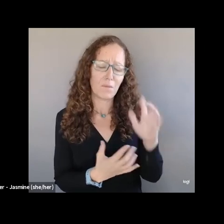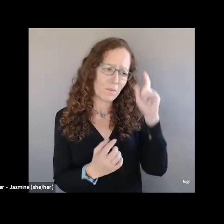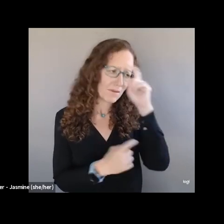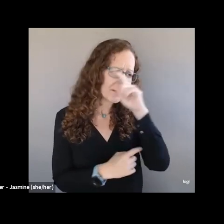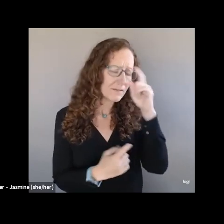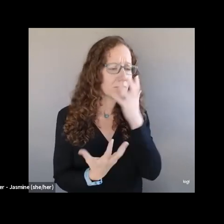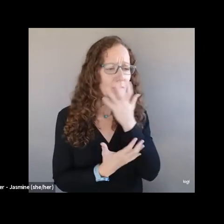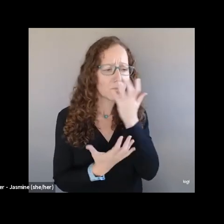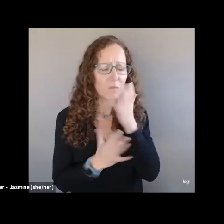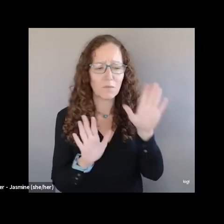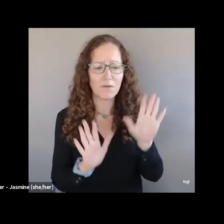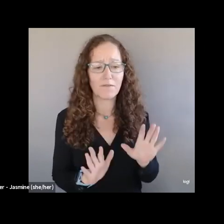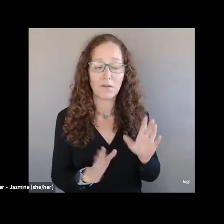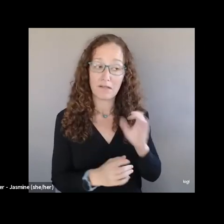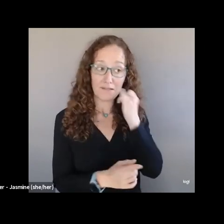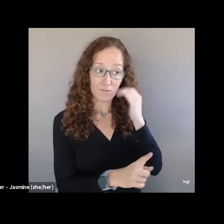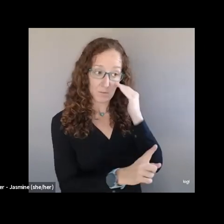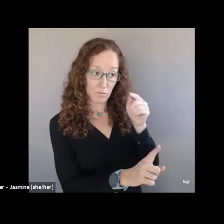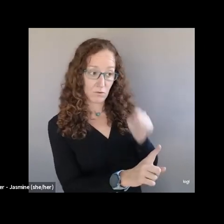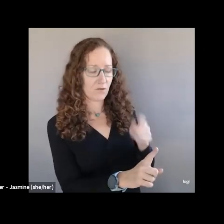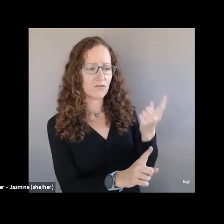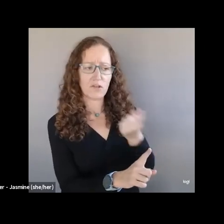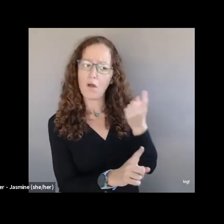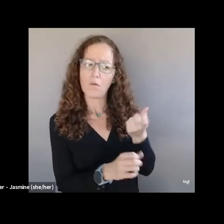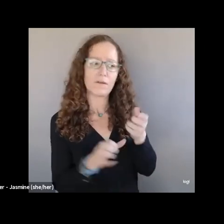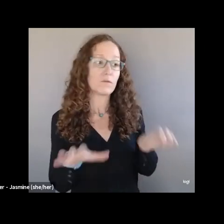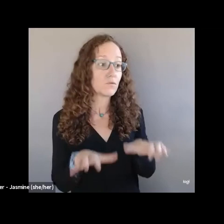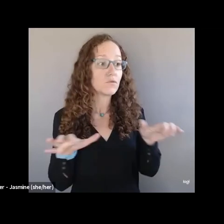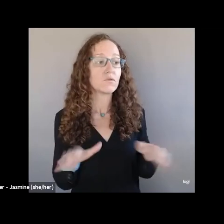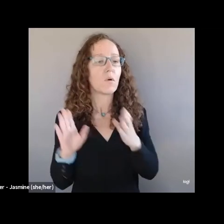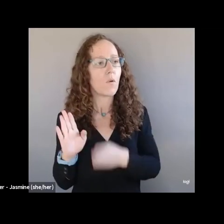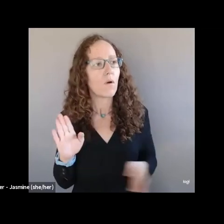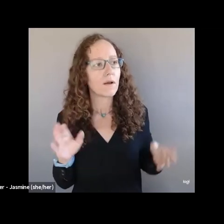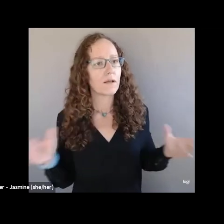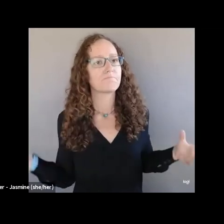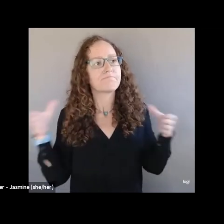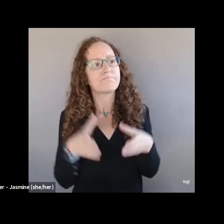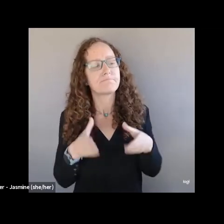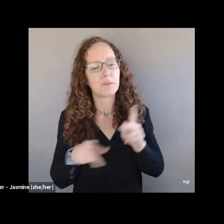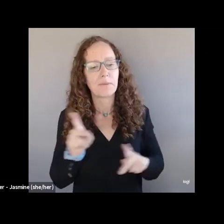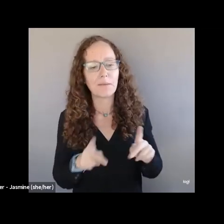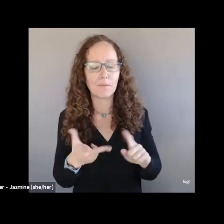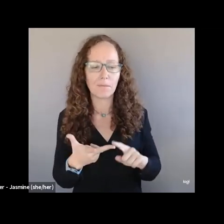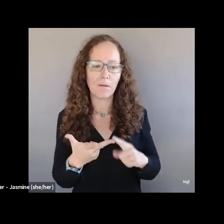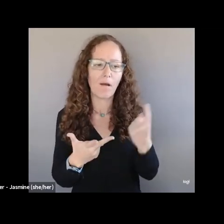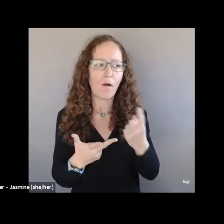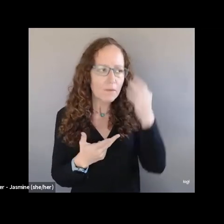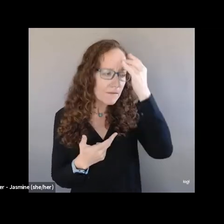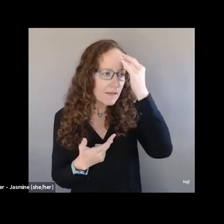organizing, always bringing people together, always thoughtful of where people are coming from, and thoughtful